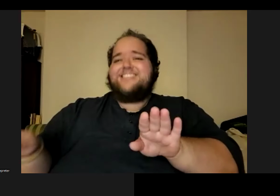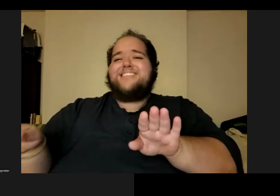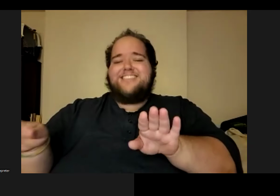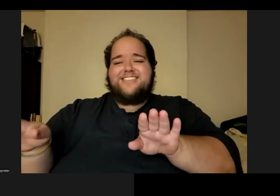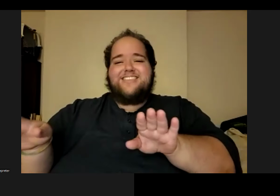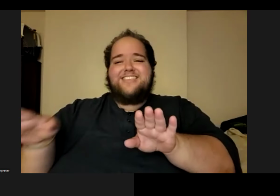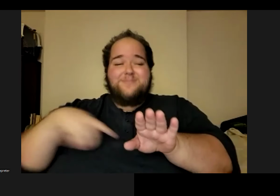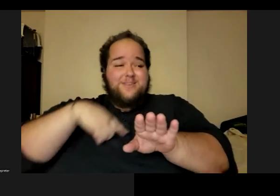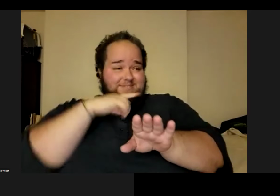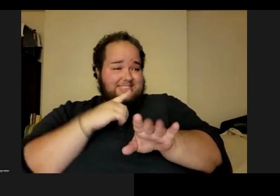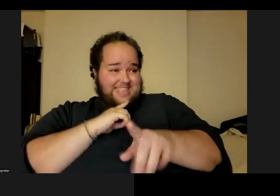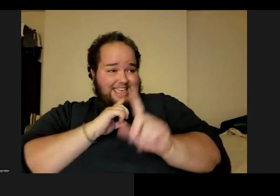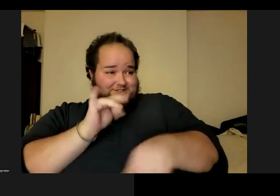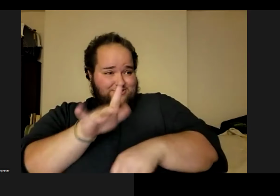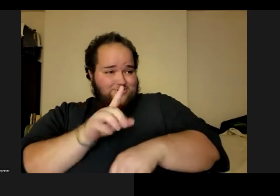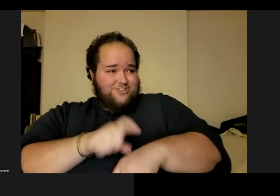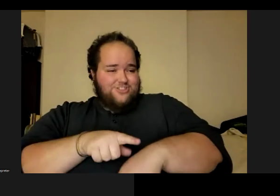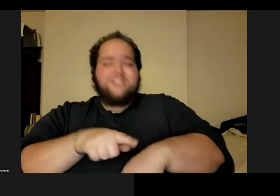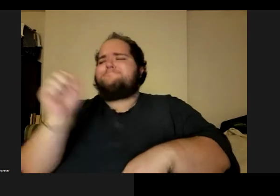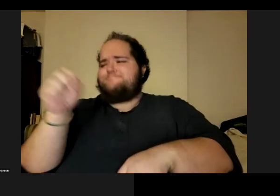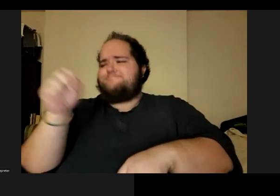answer your question? Yeah, I think so.